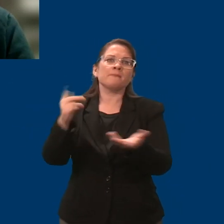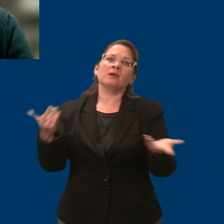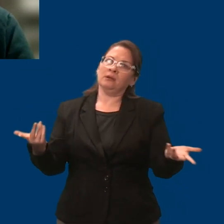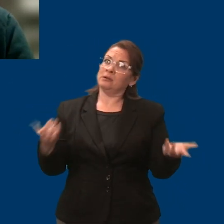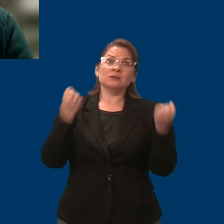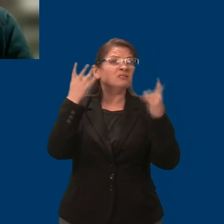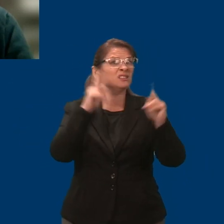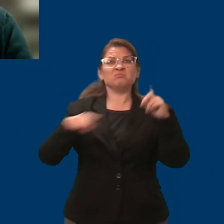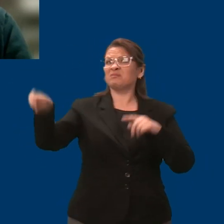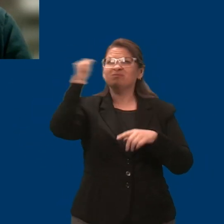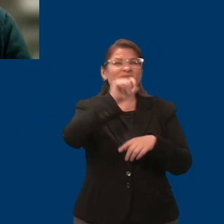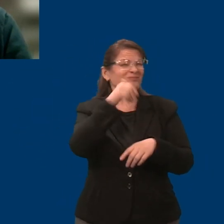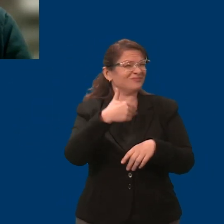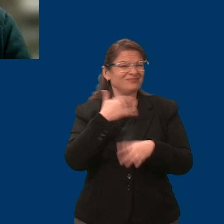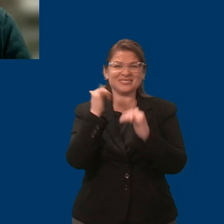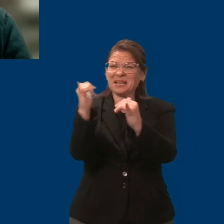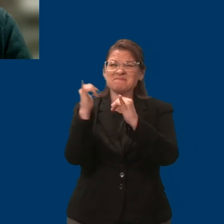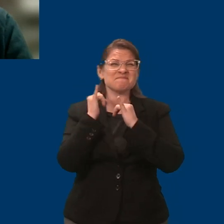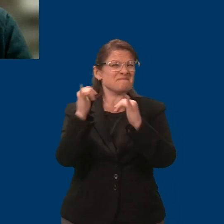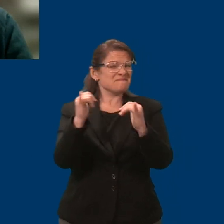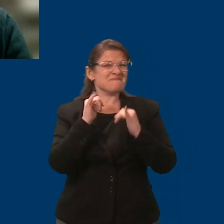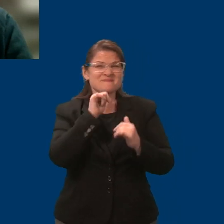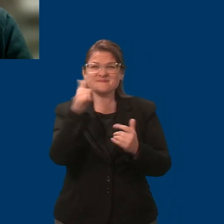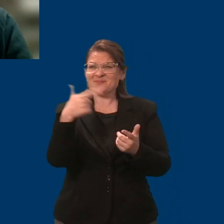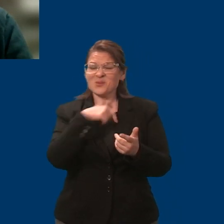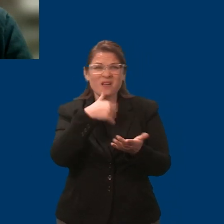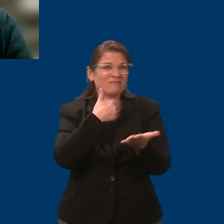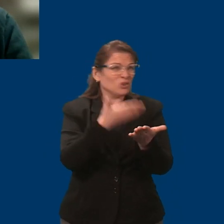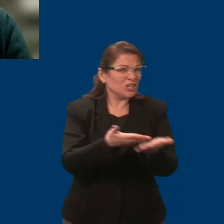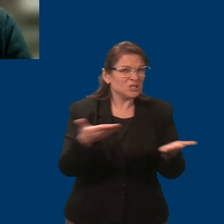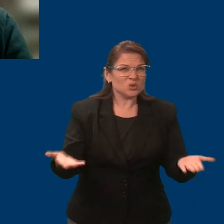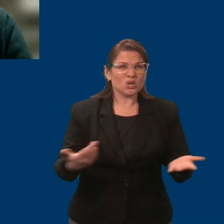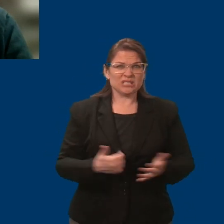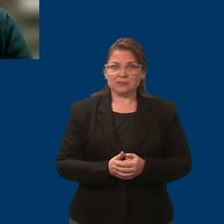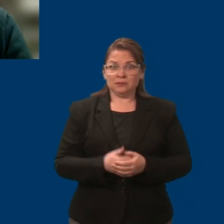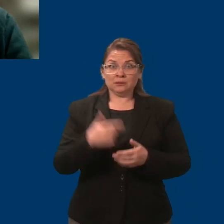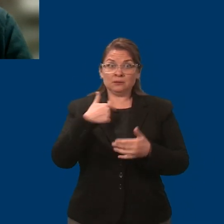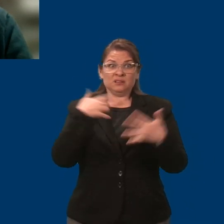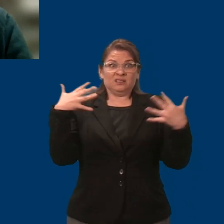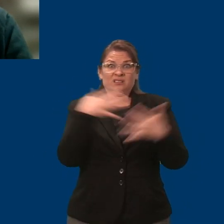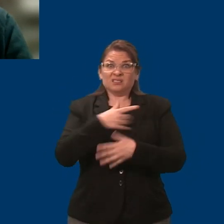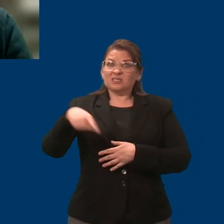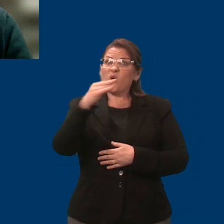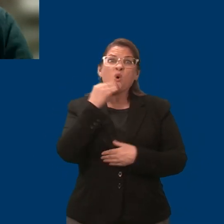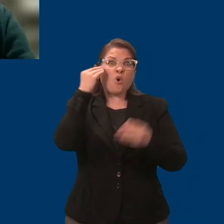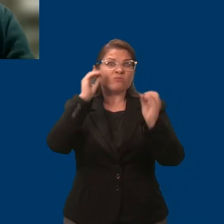and I'm scared that they just fall through the cracks and have no real, meaningful choices